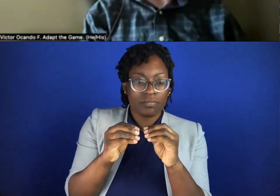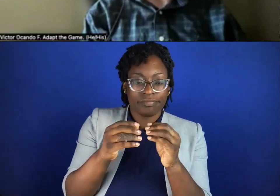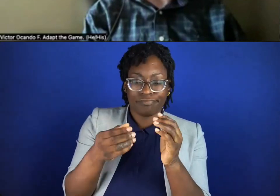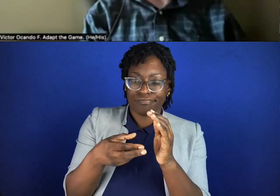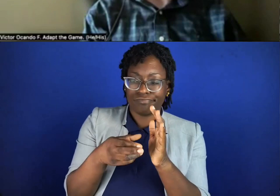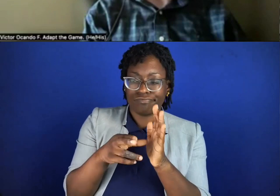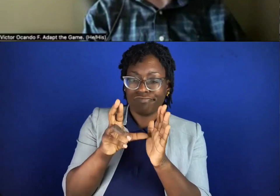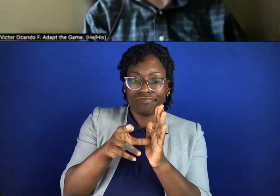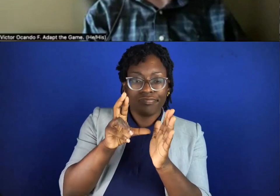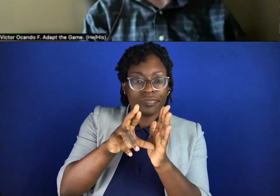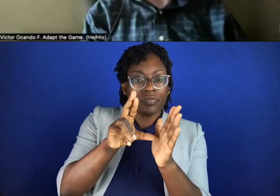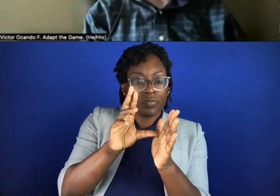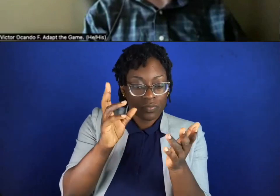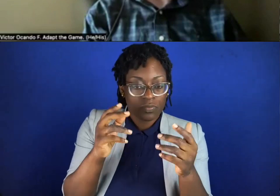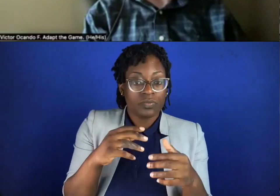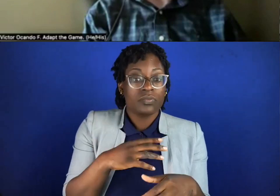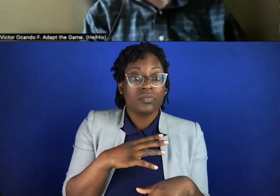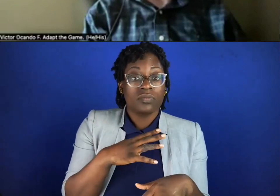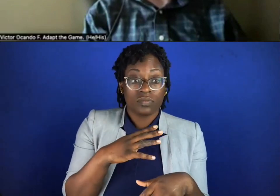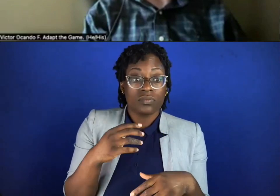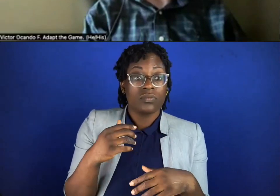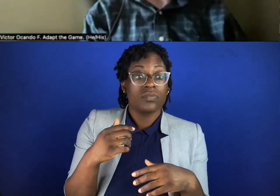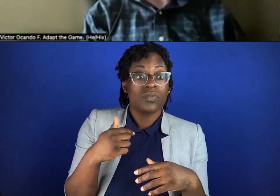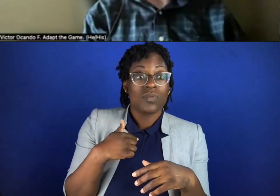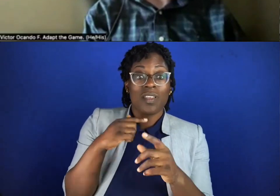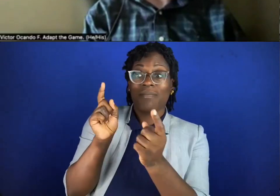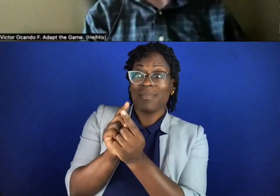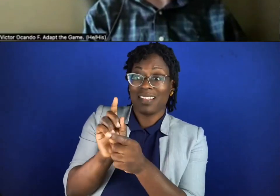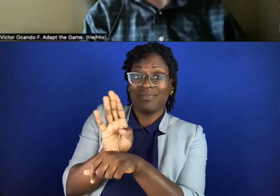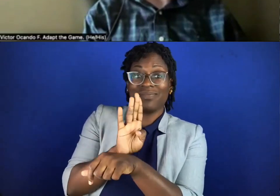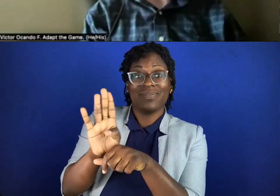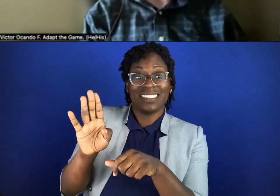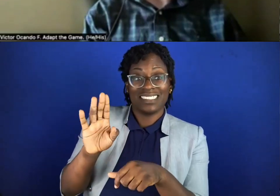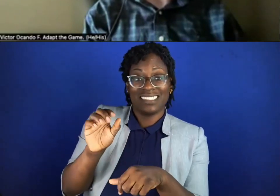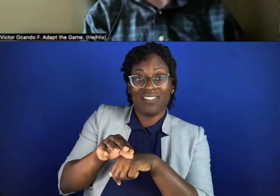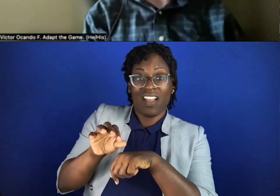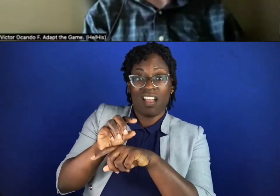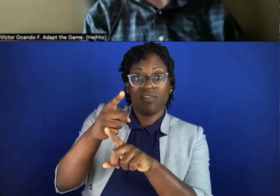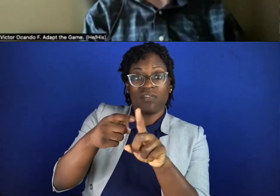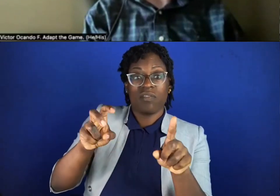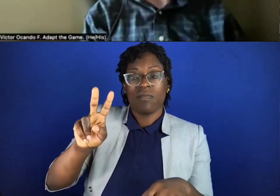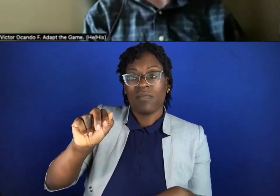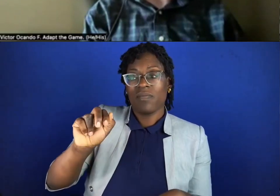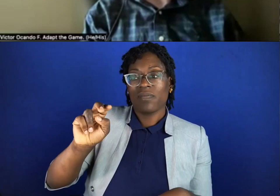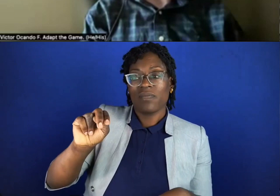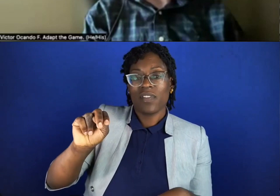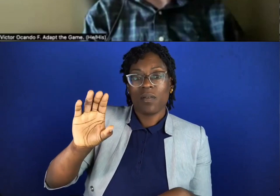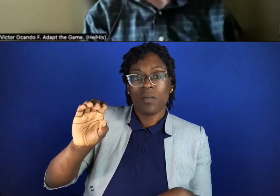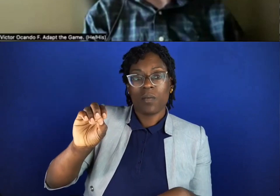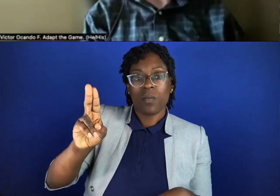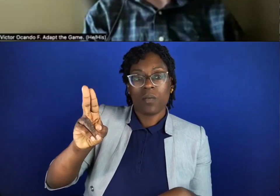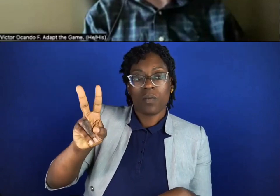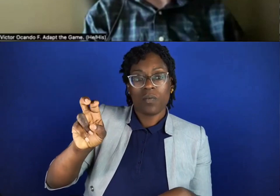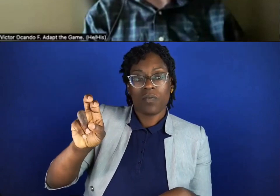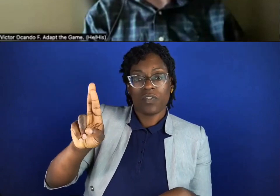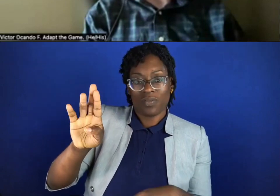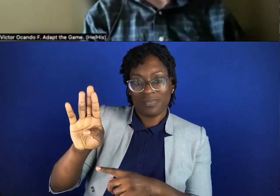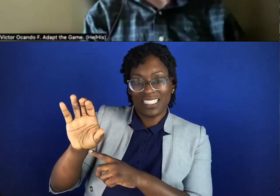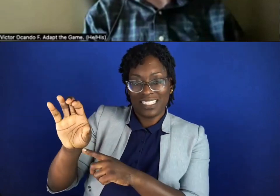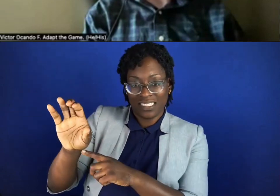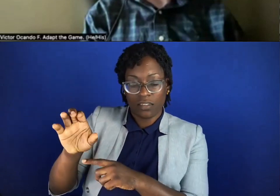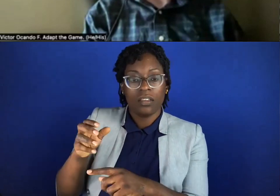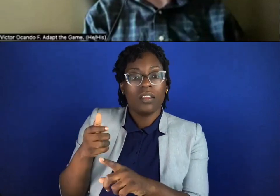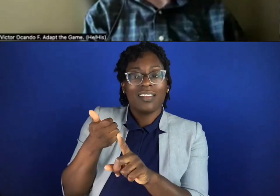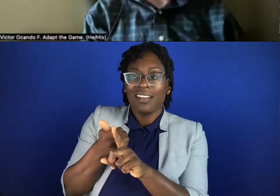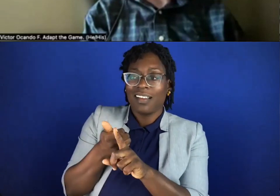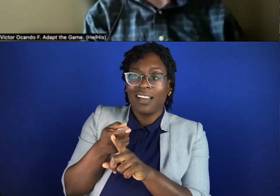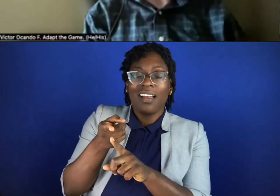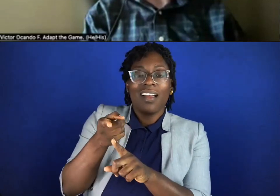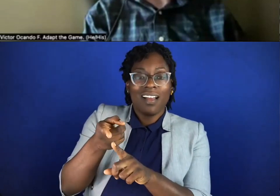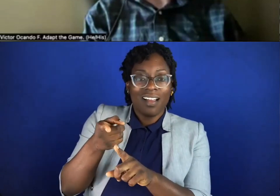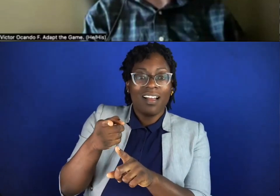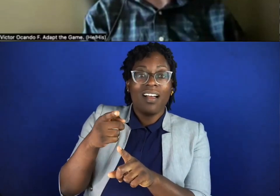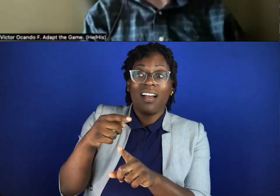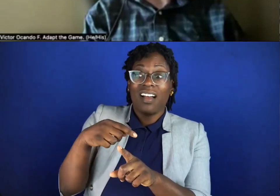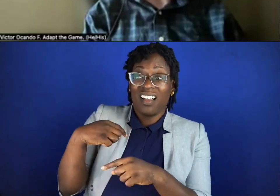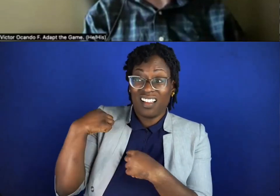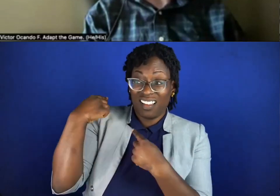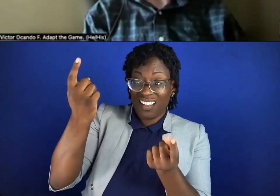advisor from Vancouver BC, who has now been my adviser now for six years. He now works